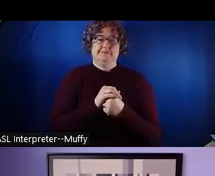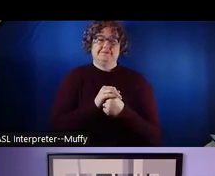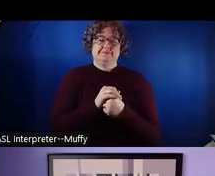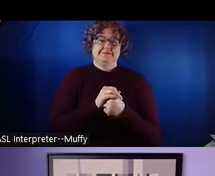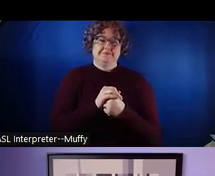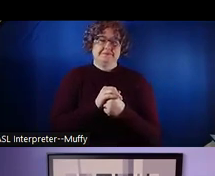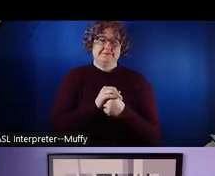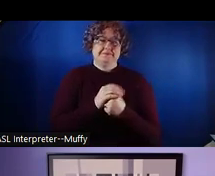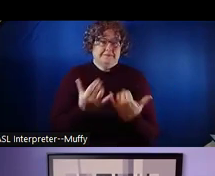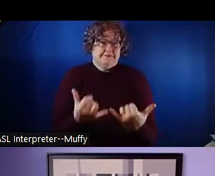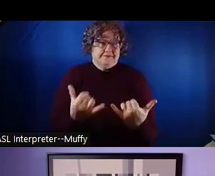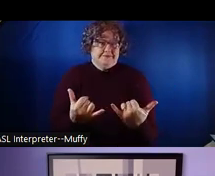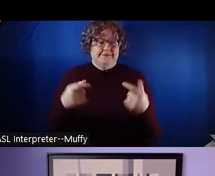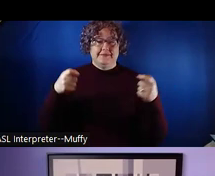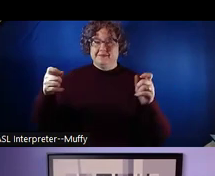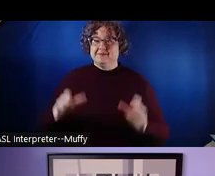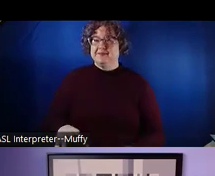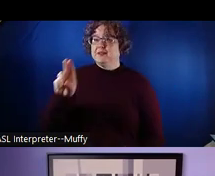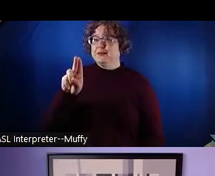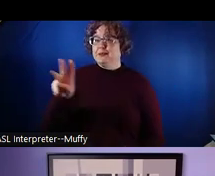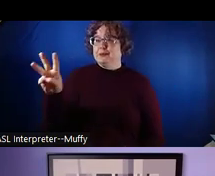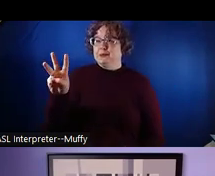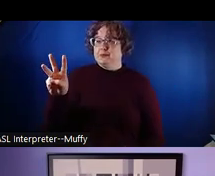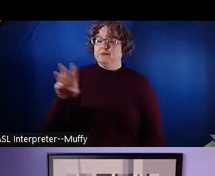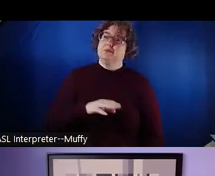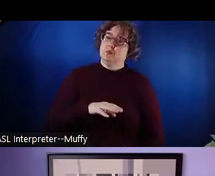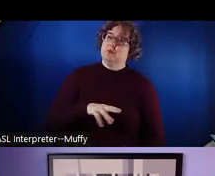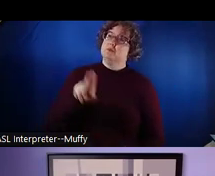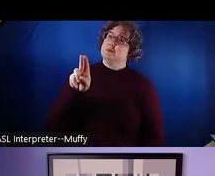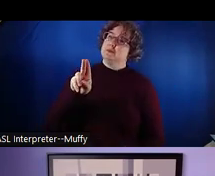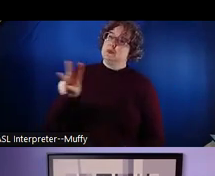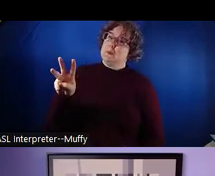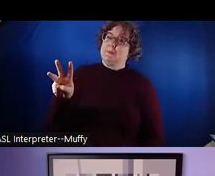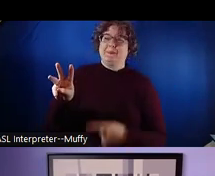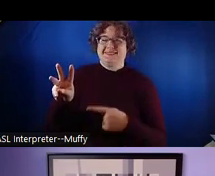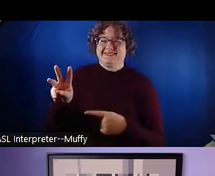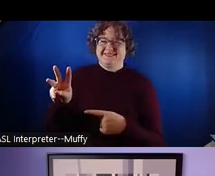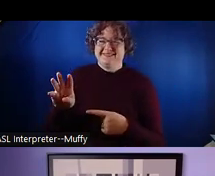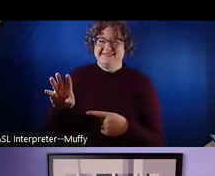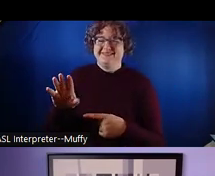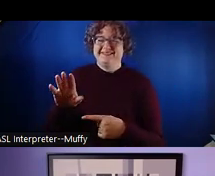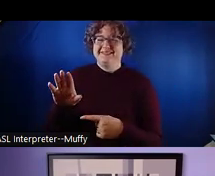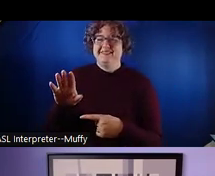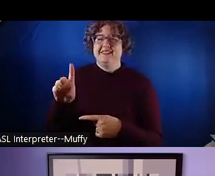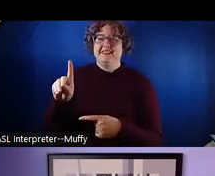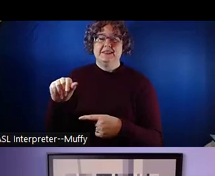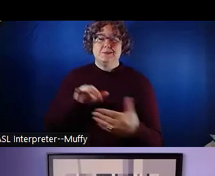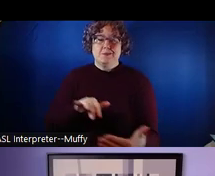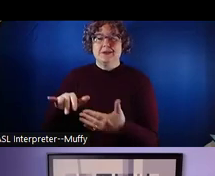I'm currently the director of the U-Dub or UW Disability Studies academic program, and I have the pleasure of serving